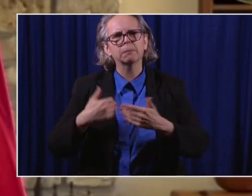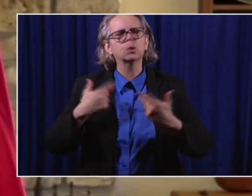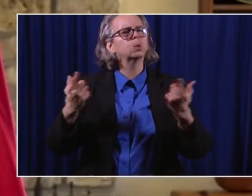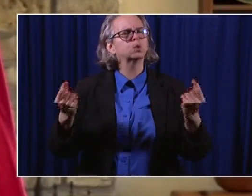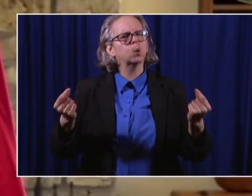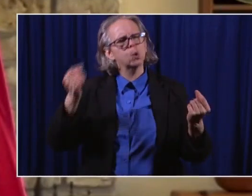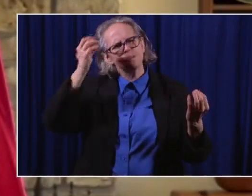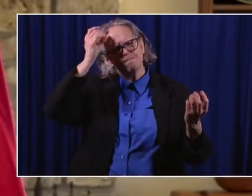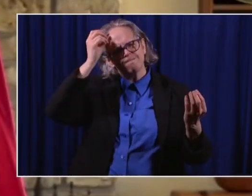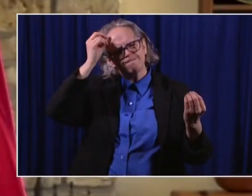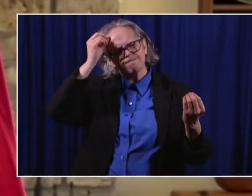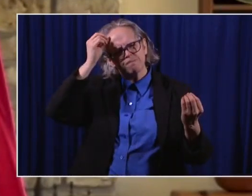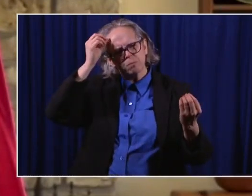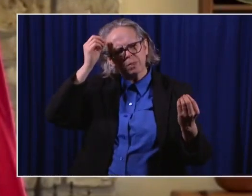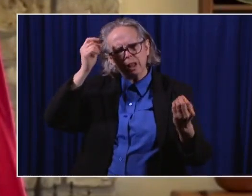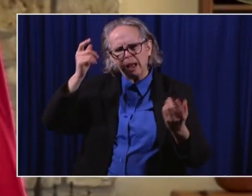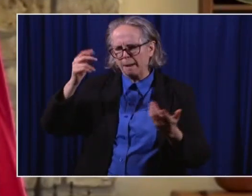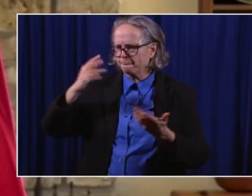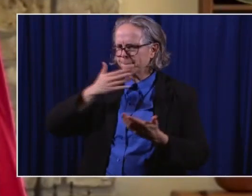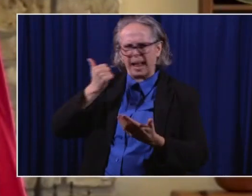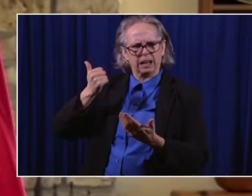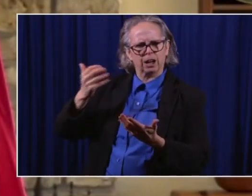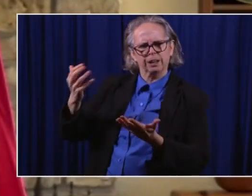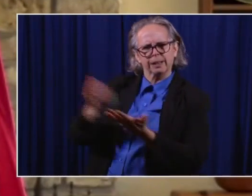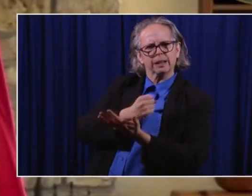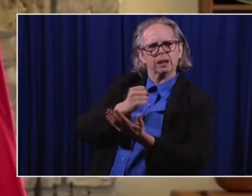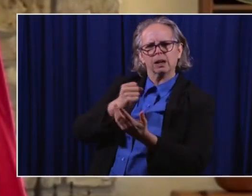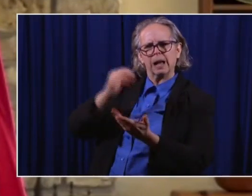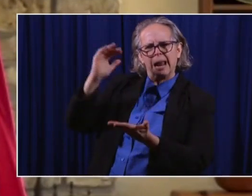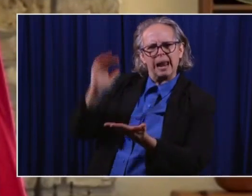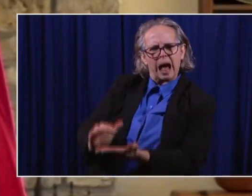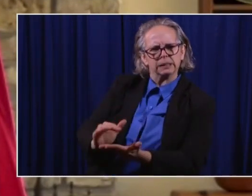TO DO IS TO LIMIT YOUR ACTIVITY, LIMIT YOUR CONTACT WITH OTHER OHIOANS.